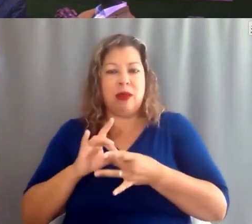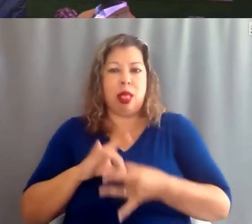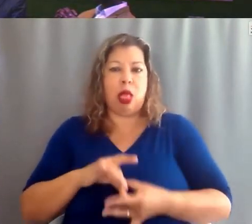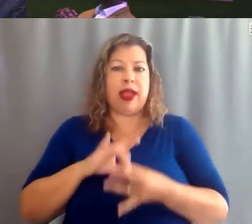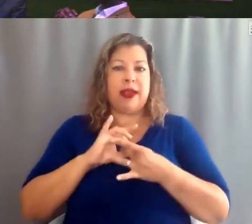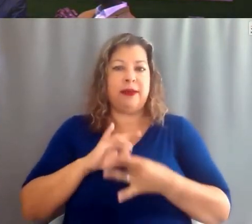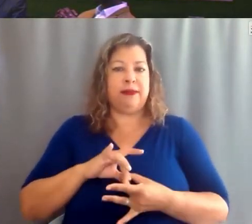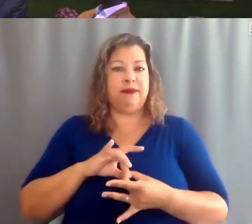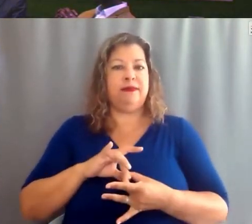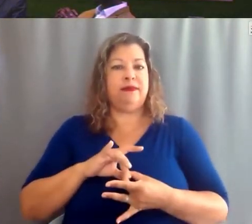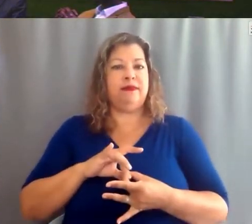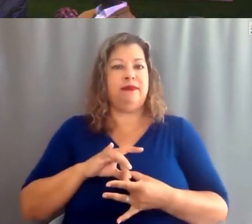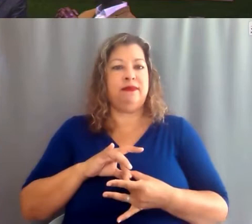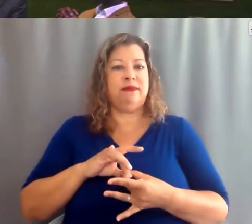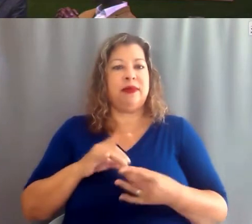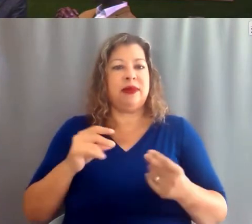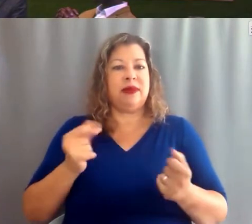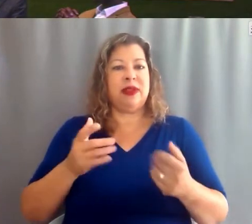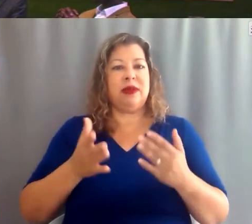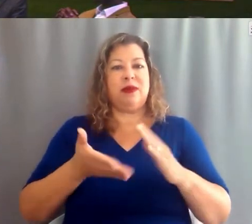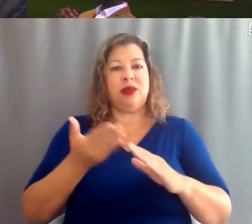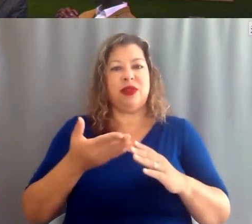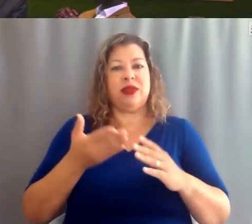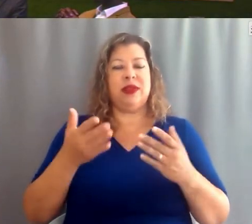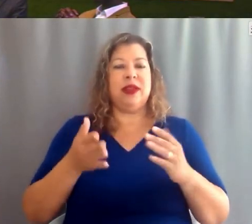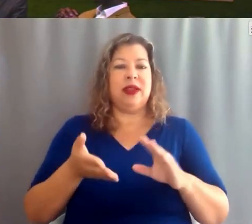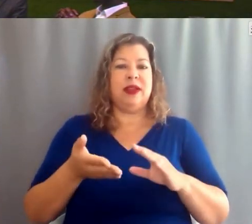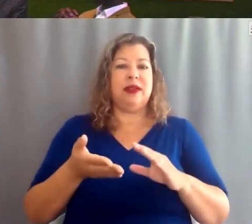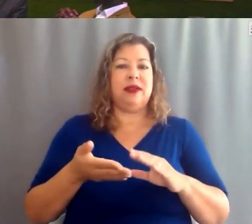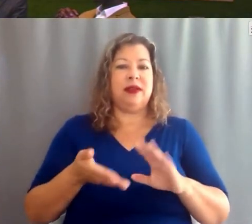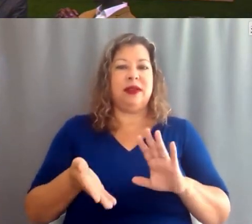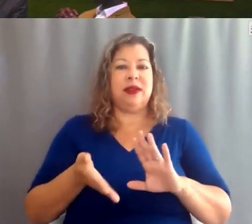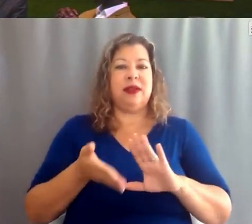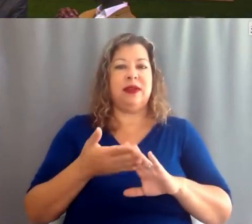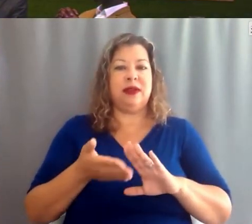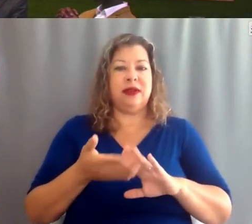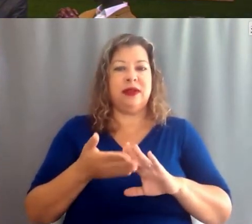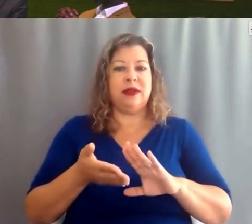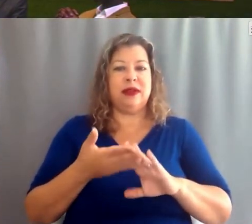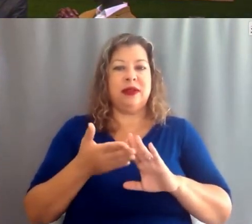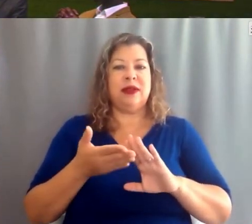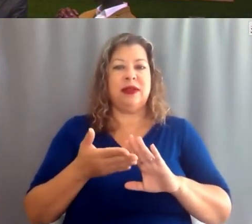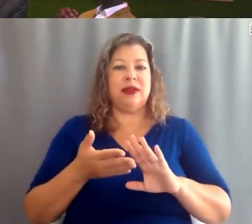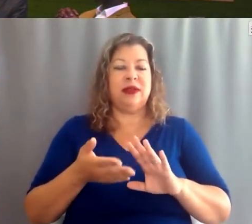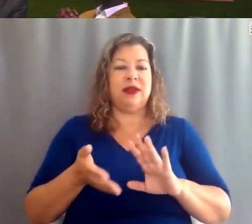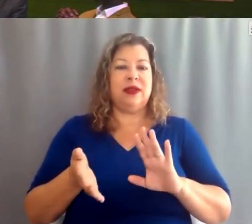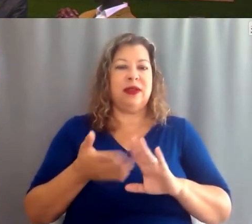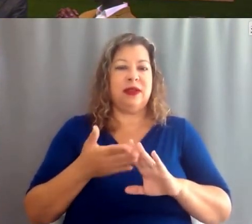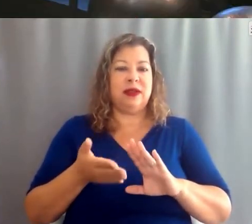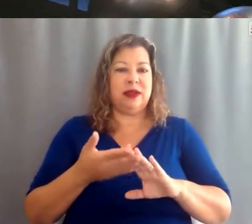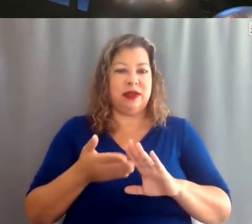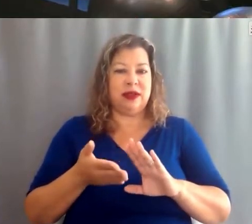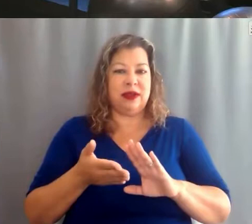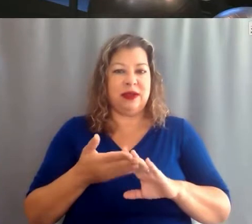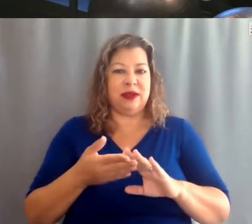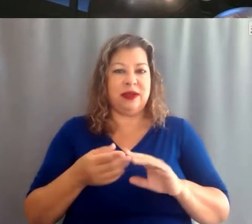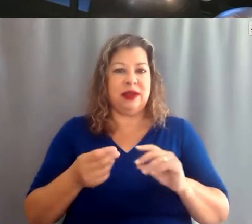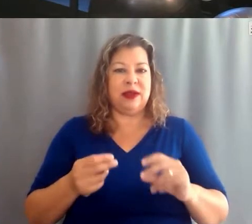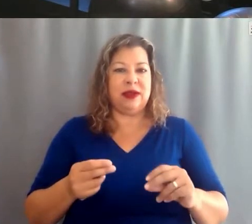(vibraphone playing jazzy chords)